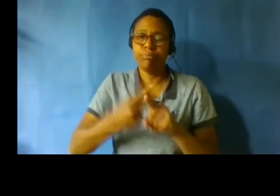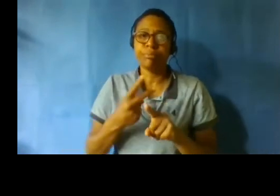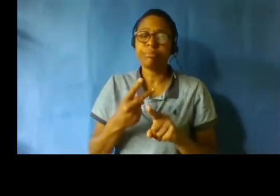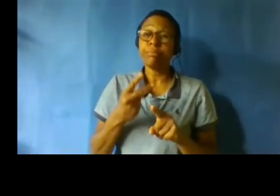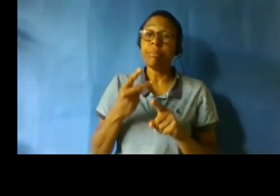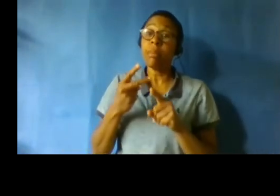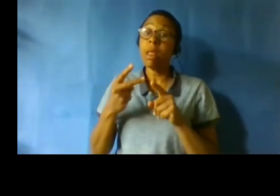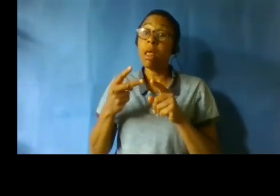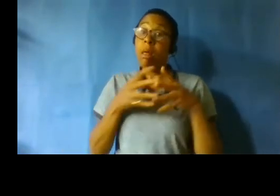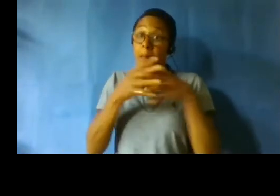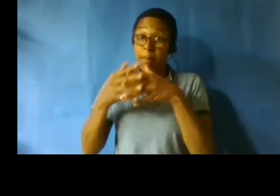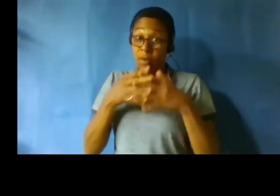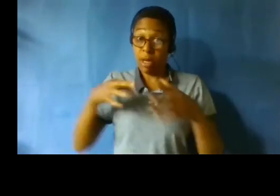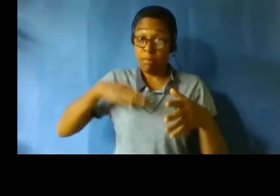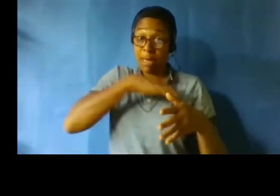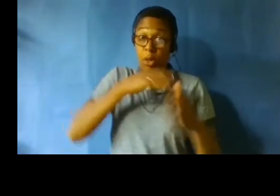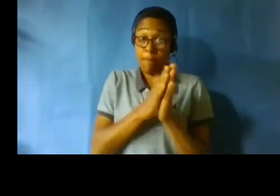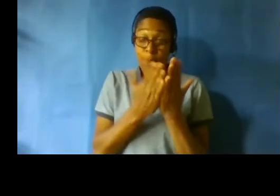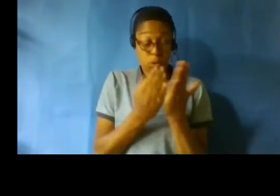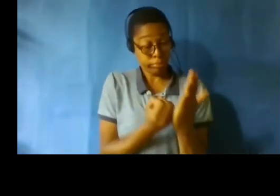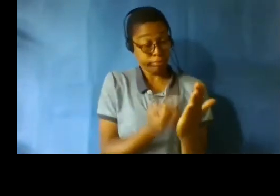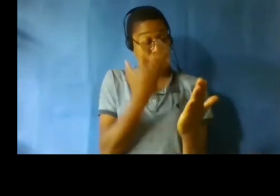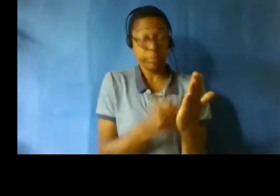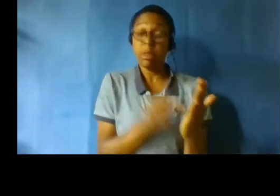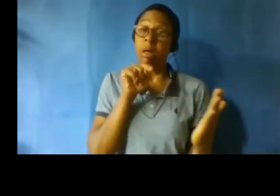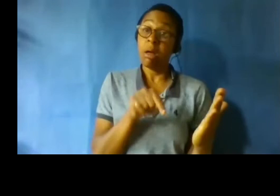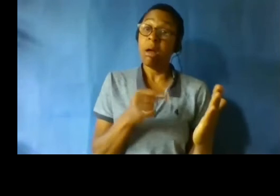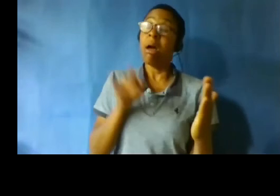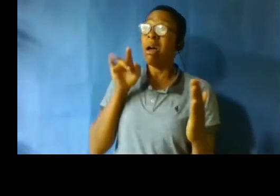emotions in fact if you've ever found yourself relieving energy by tapping